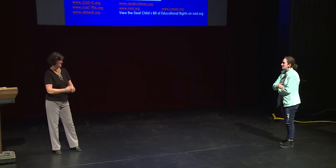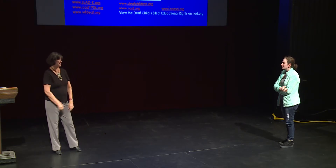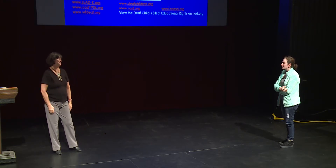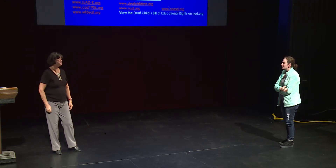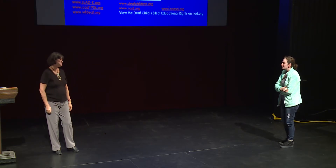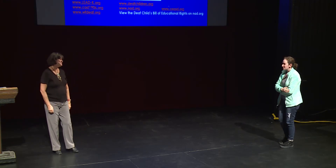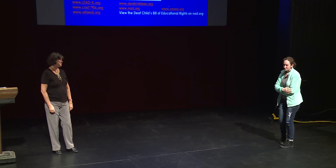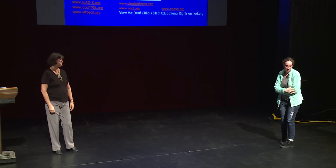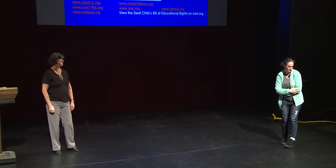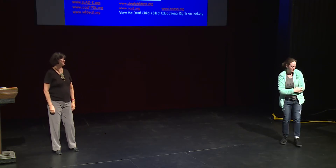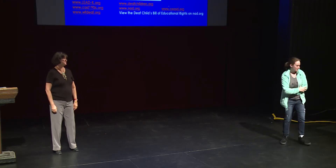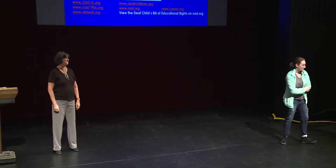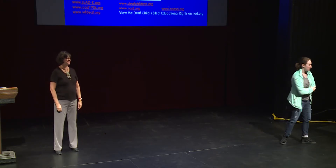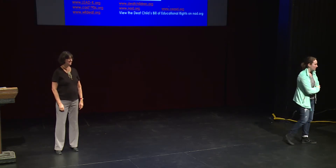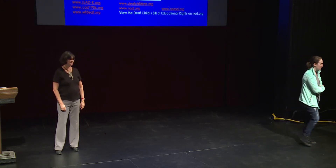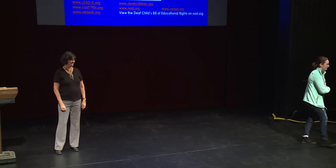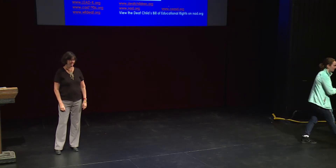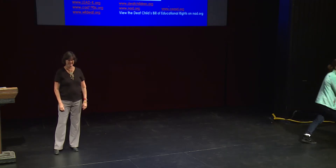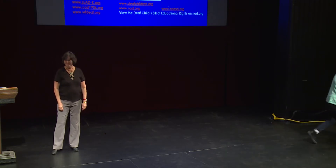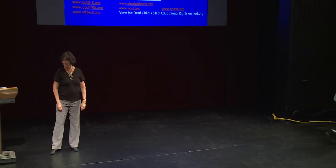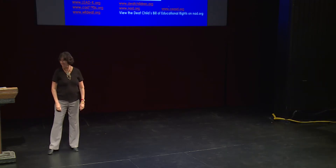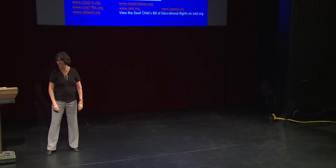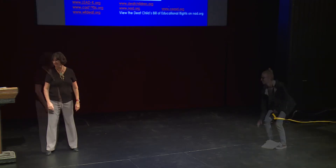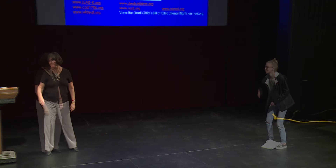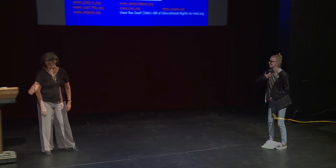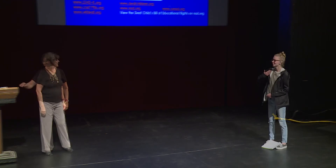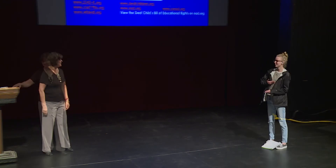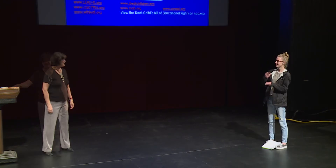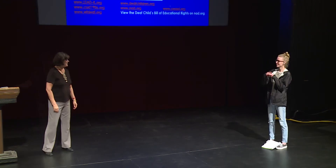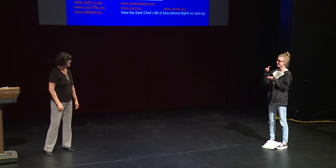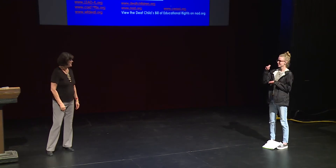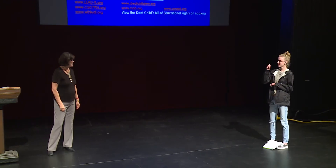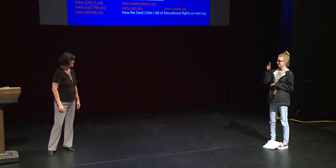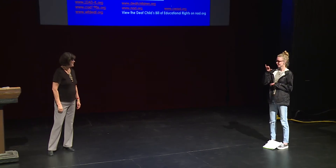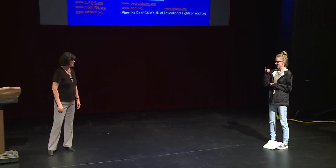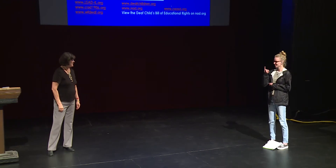Thank you very much for your question. My name's Terry.